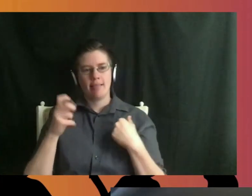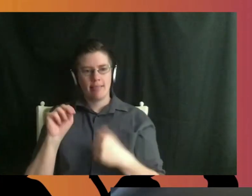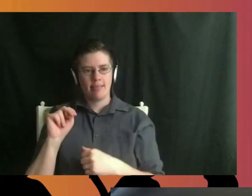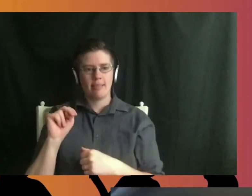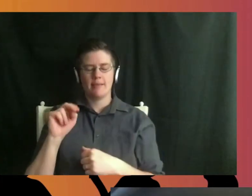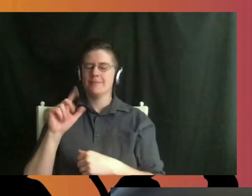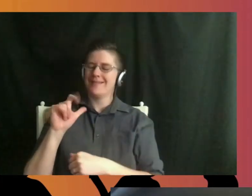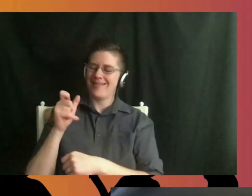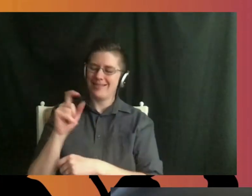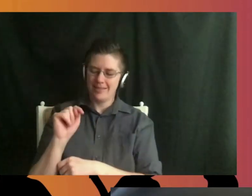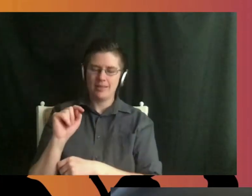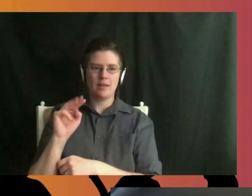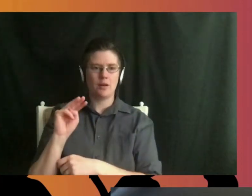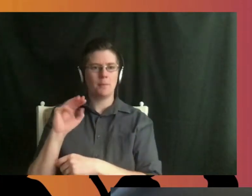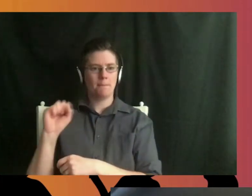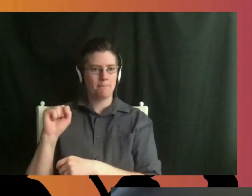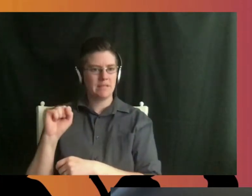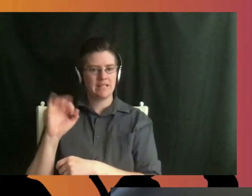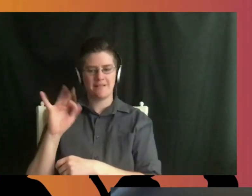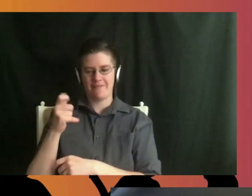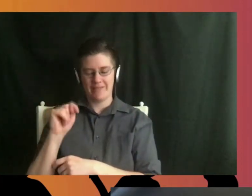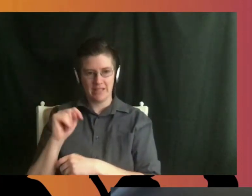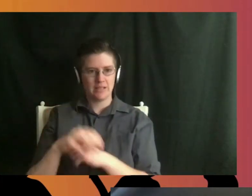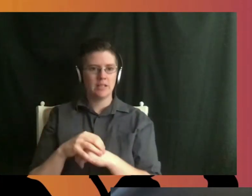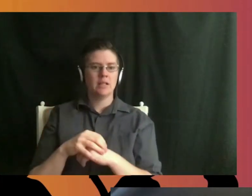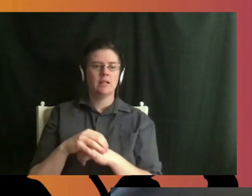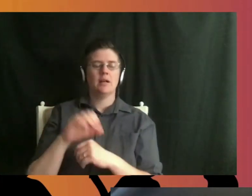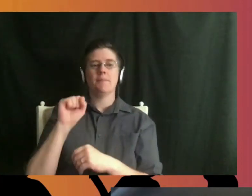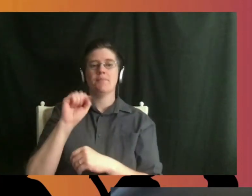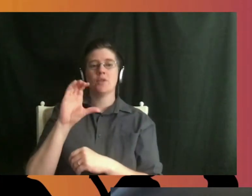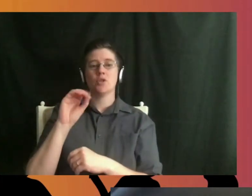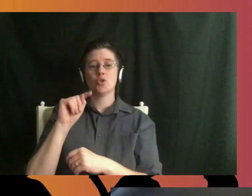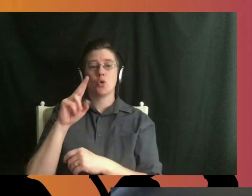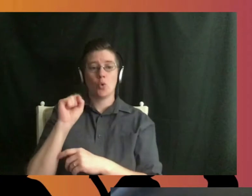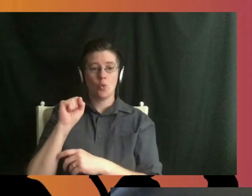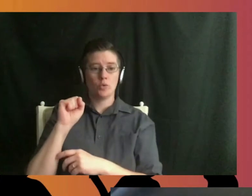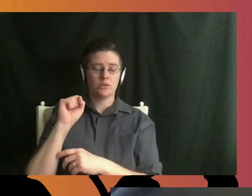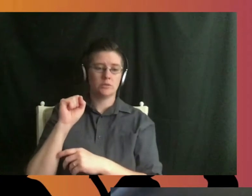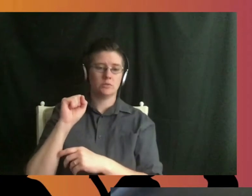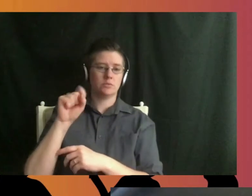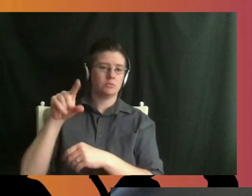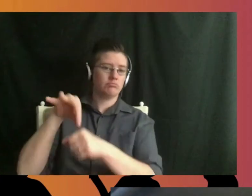the scotus nominee uh and to let this senate know like don't confirm another supreme court justice